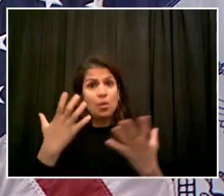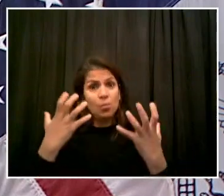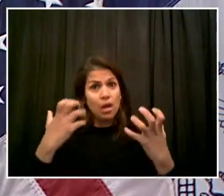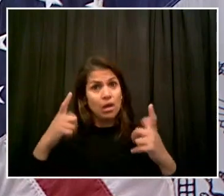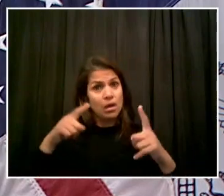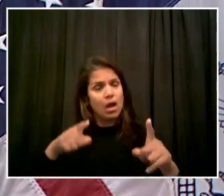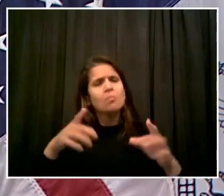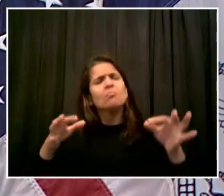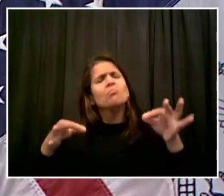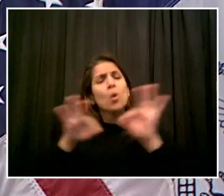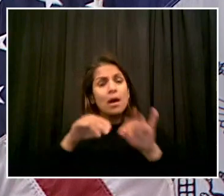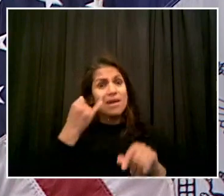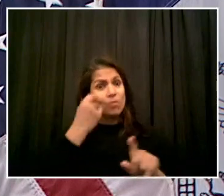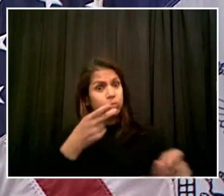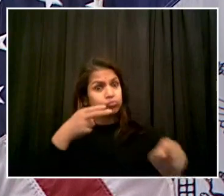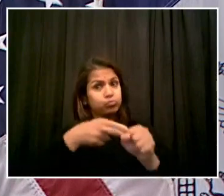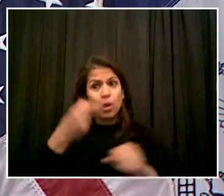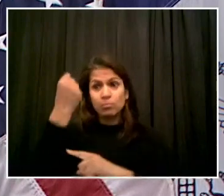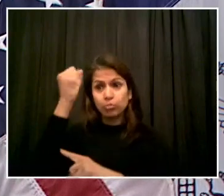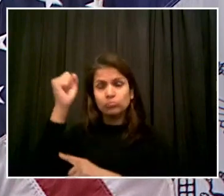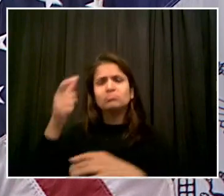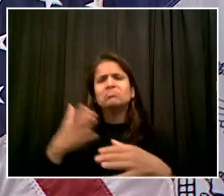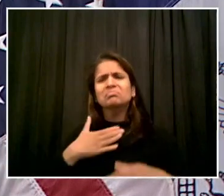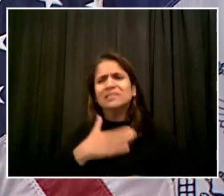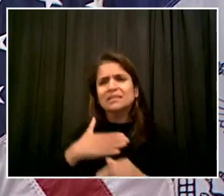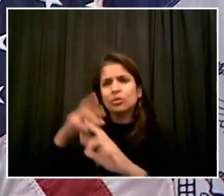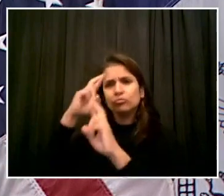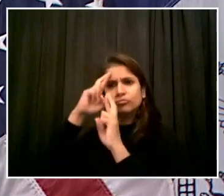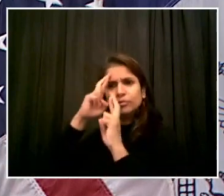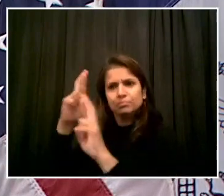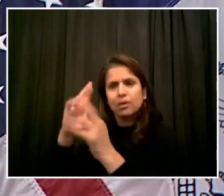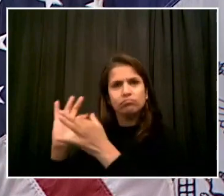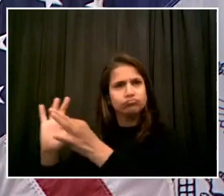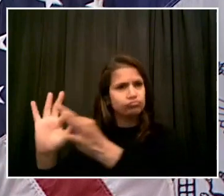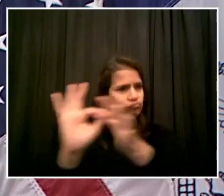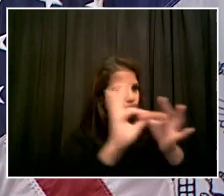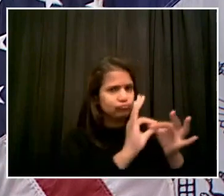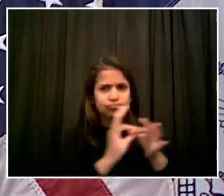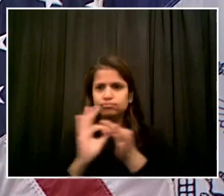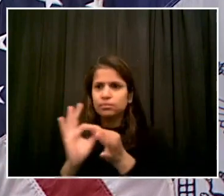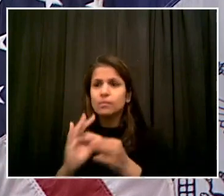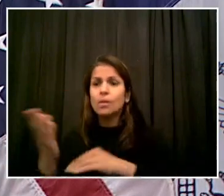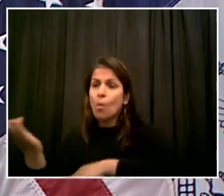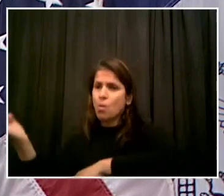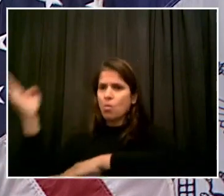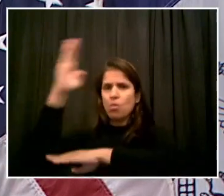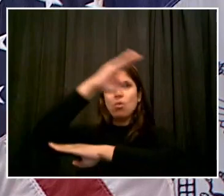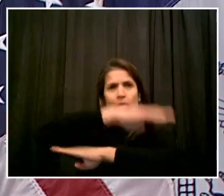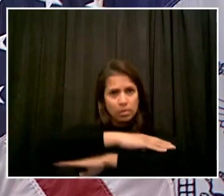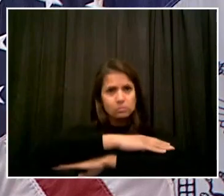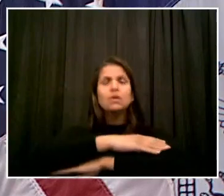DO IT IN THE DAYTIME HOURS AND THEN PLEASE GO HOME BECAUSE WE HAVE WORK TO